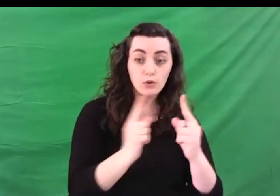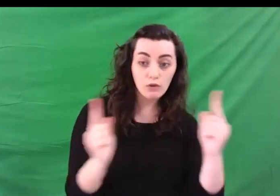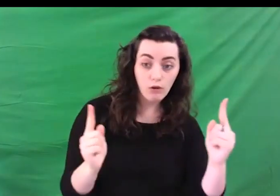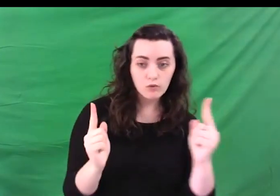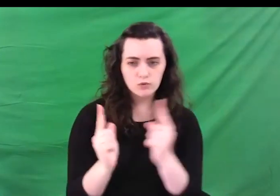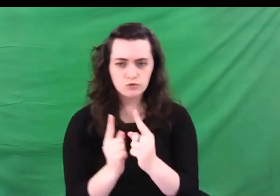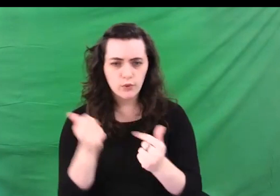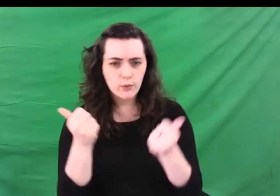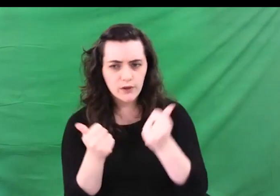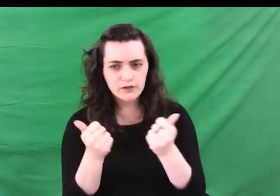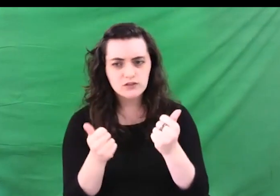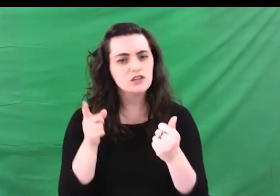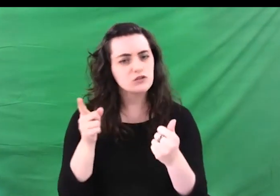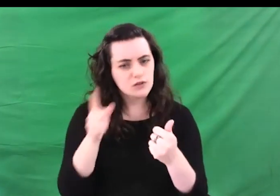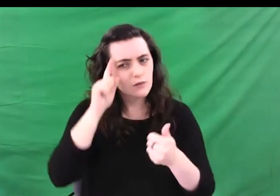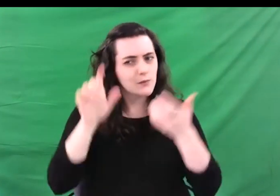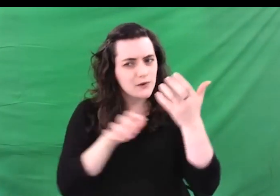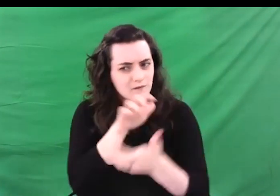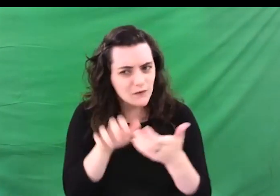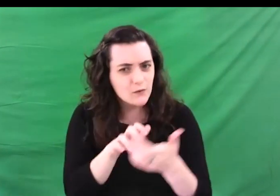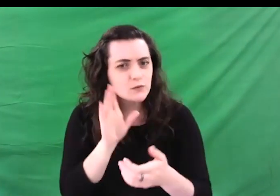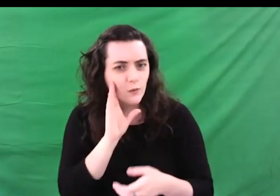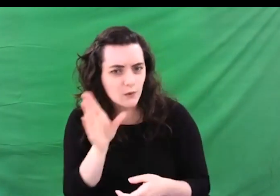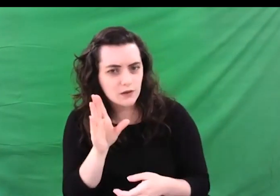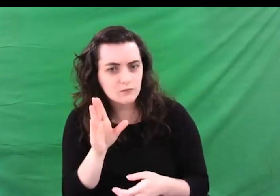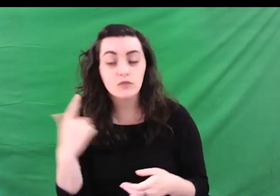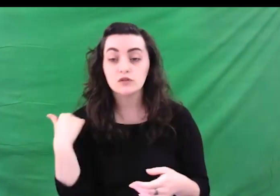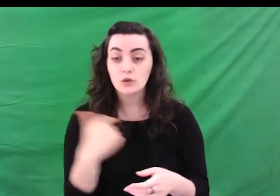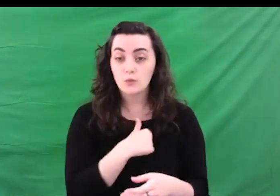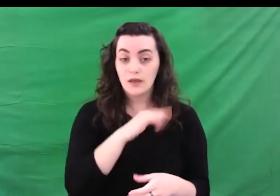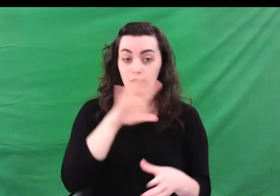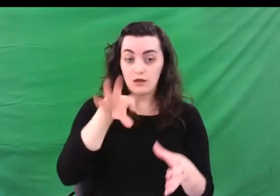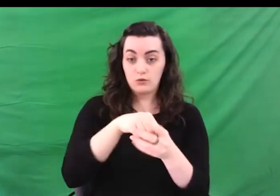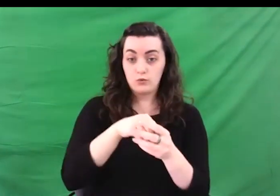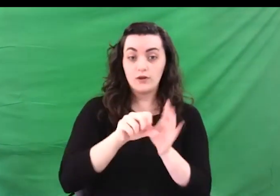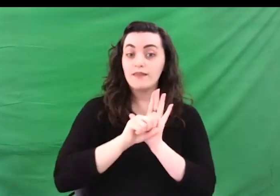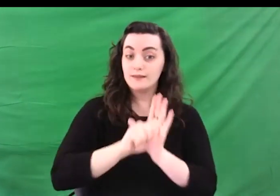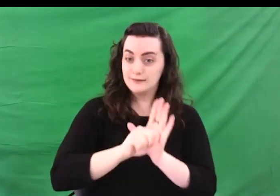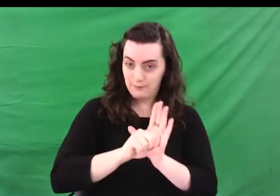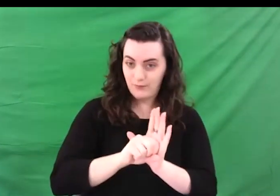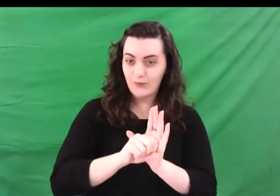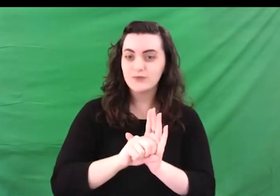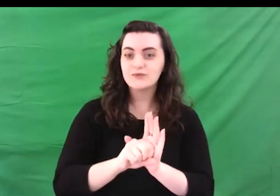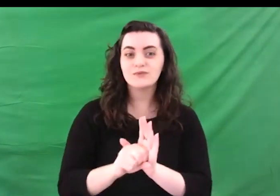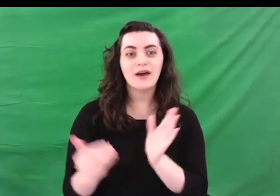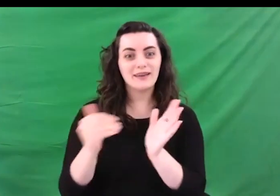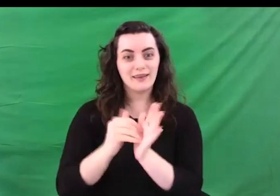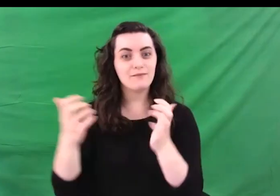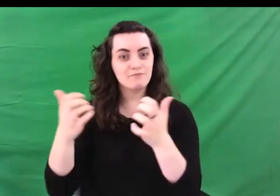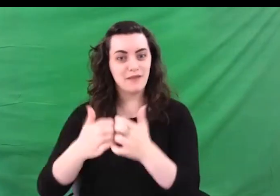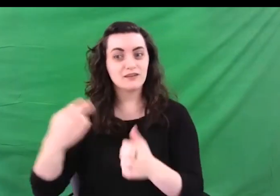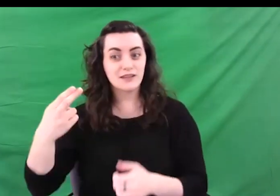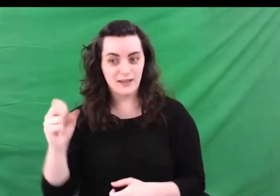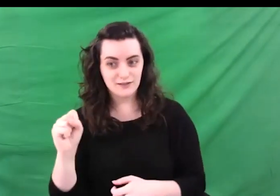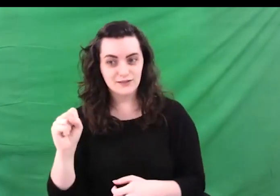So we started to incorporate the symbols that, again, have to do with the hand shape. So she can tell us that short a says, "ah",